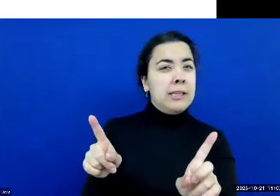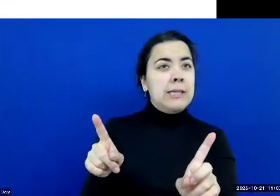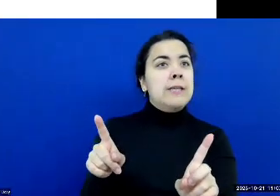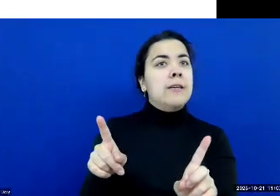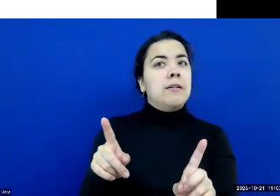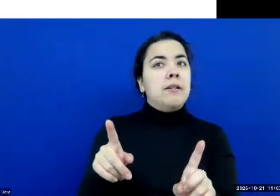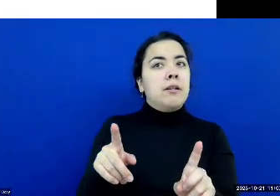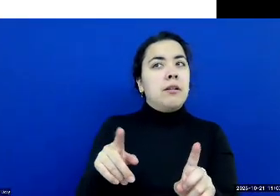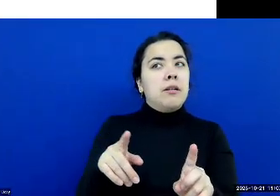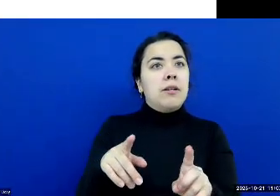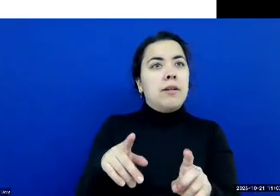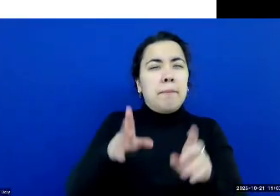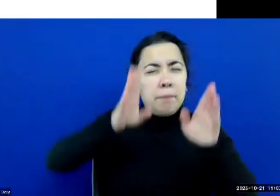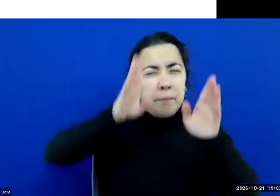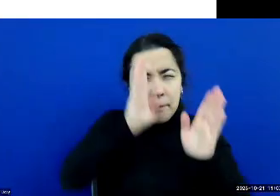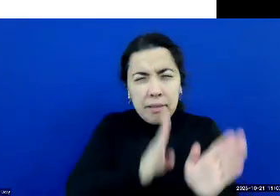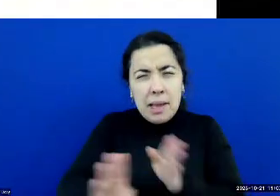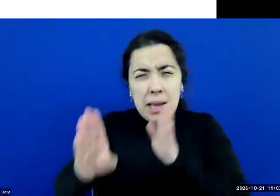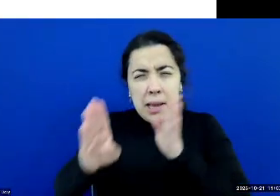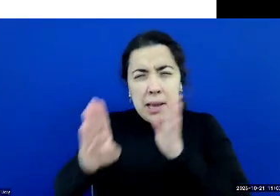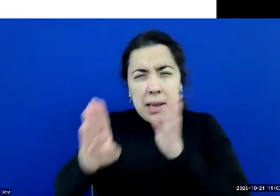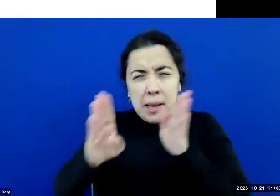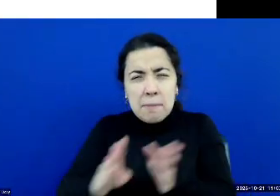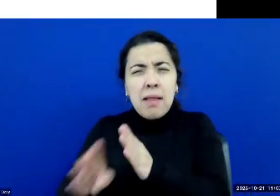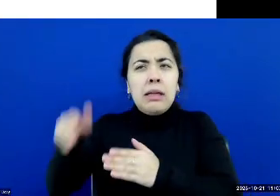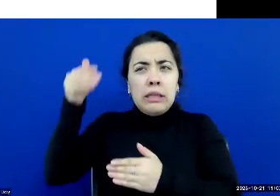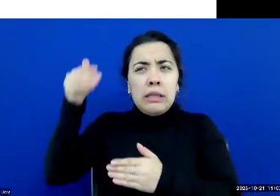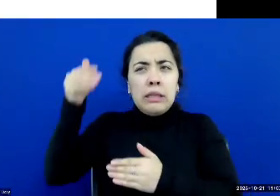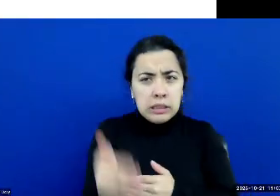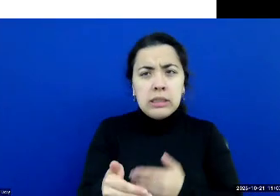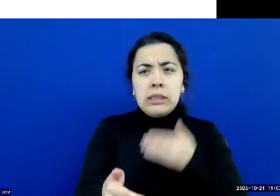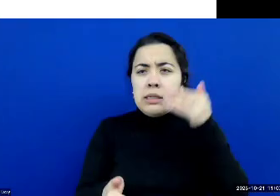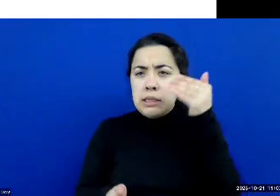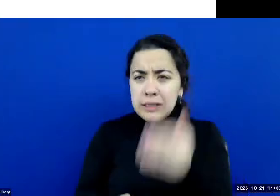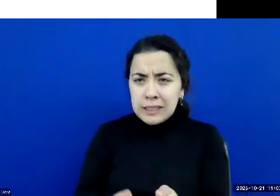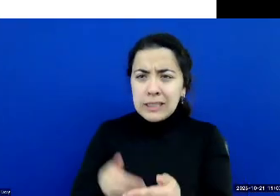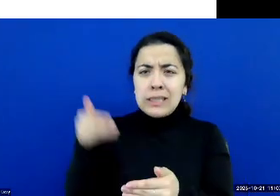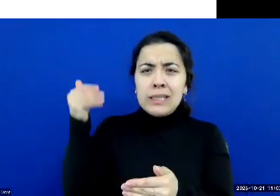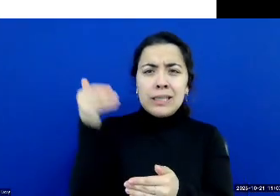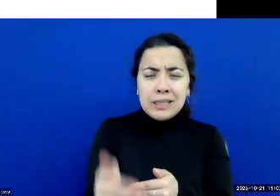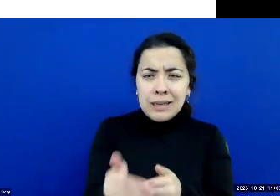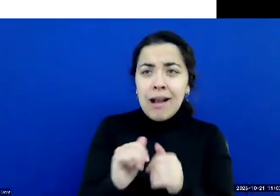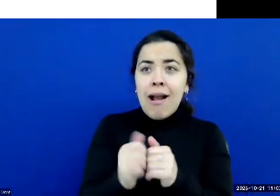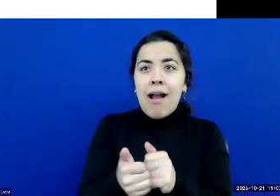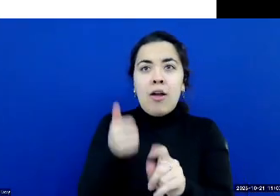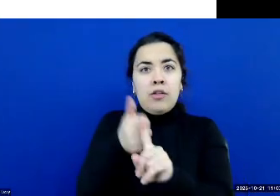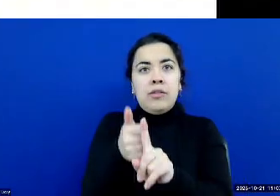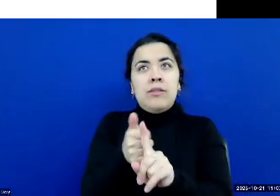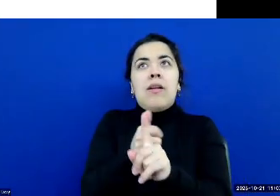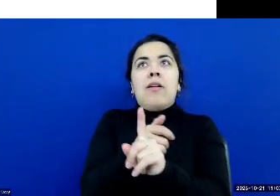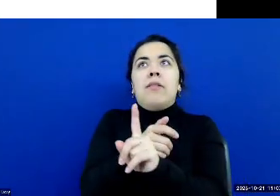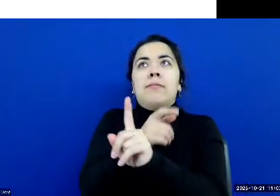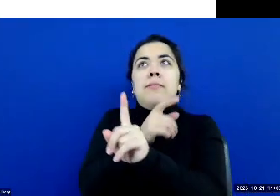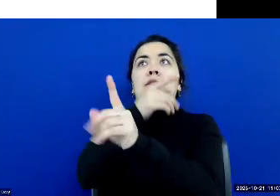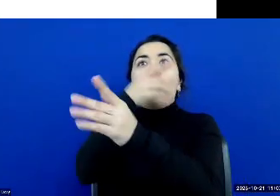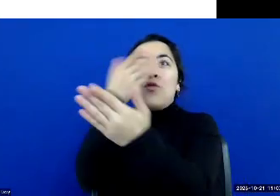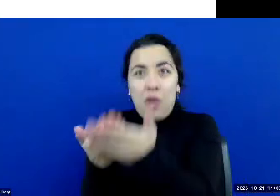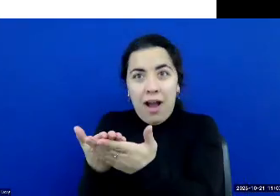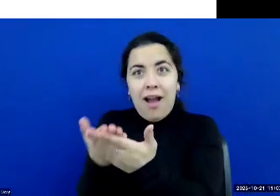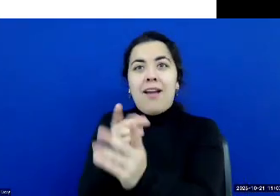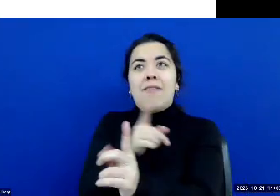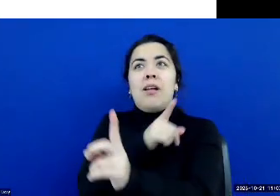Kathleen DeForest: We need to be very intentional and lay out step-by-step how we're going to allow ourselves to get to that goal.